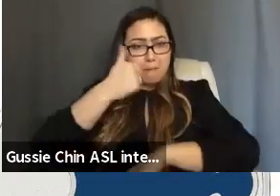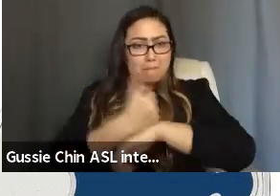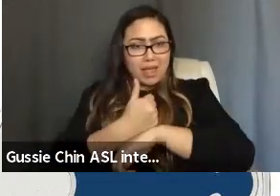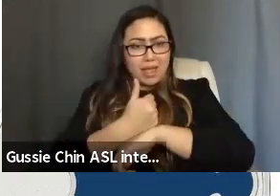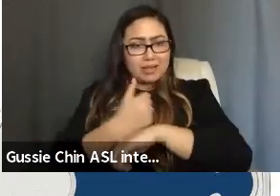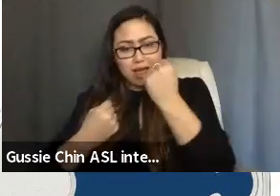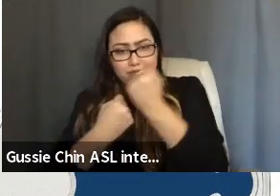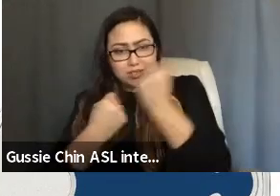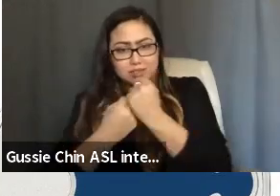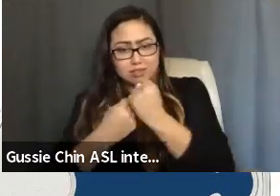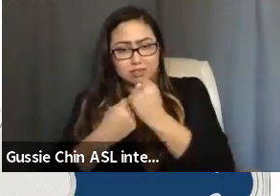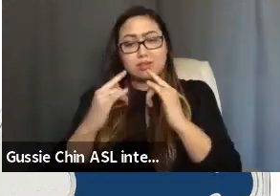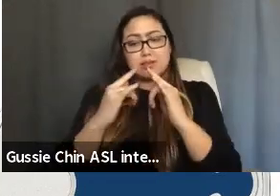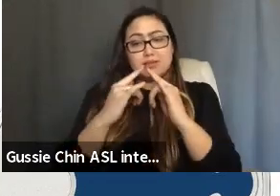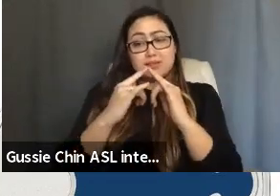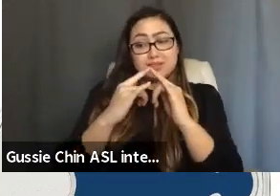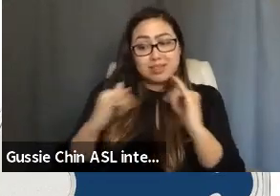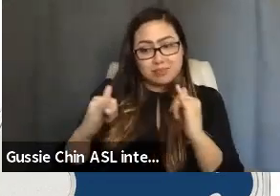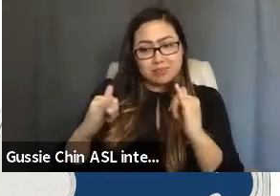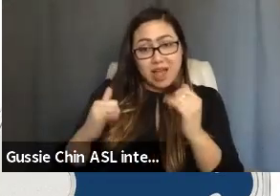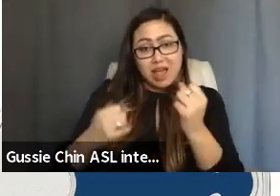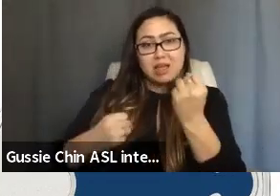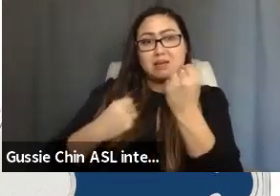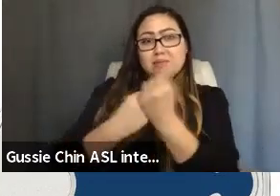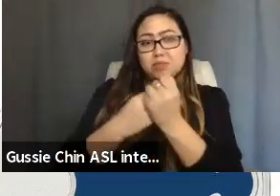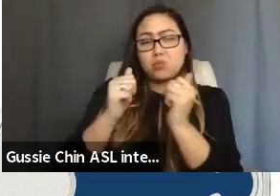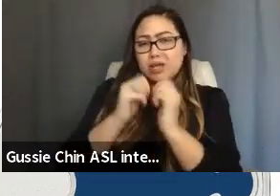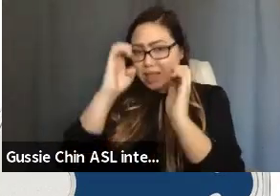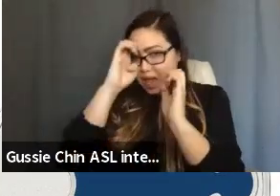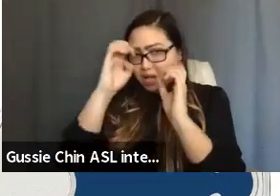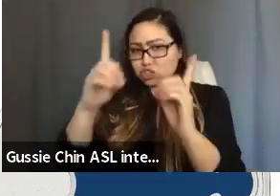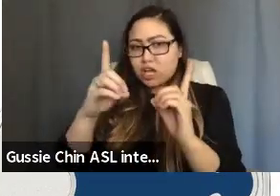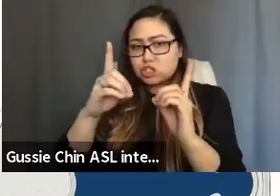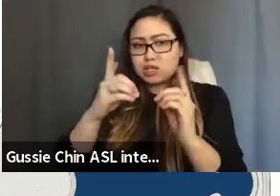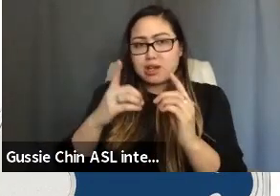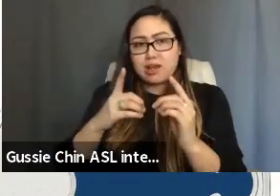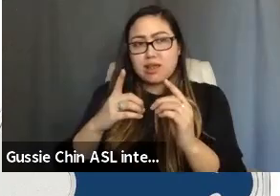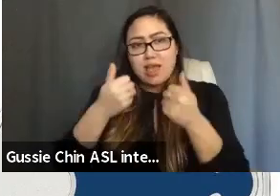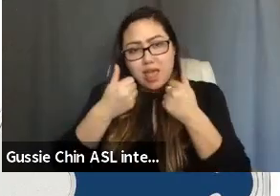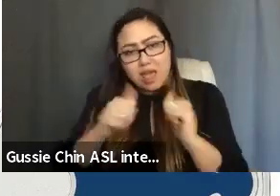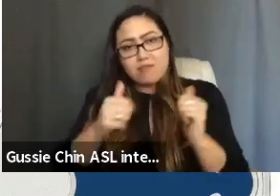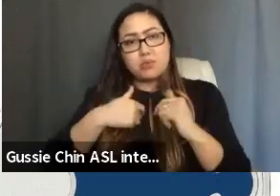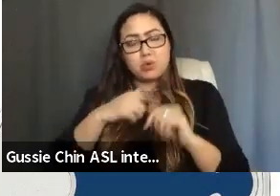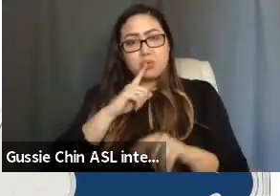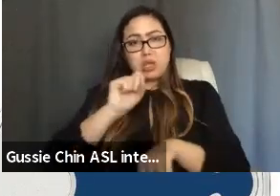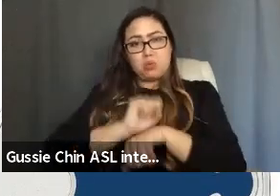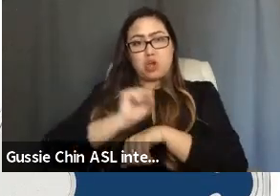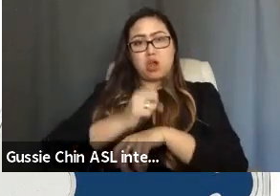simultaneous with the sort of education effort that we were really working hard on in 2019,